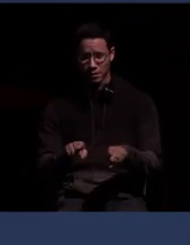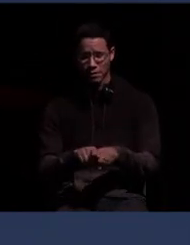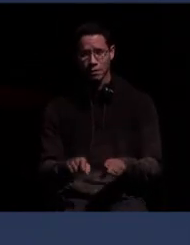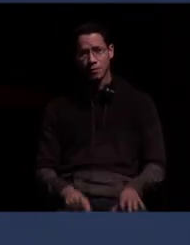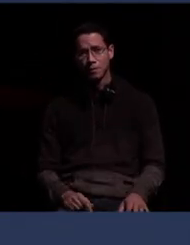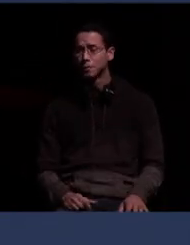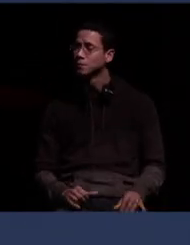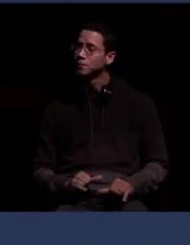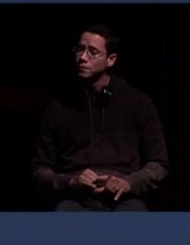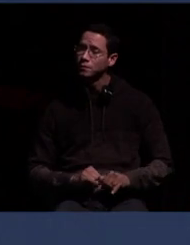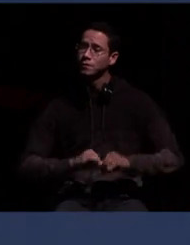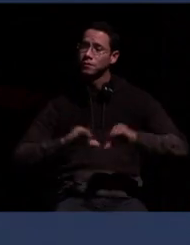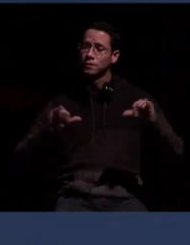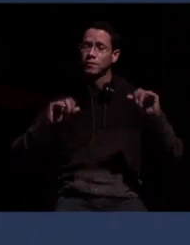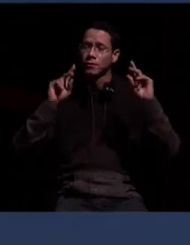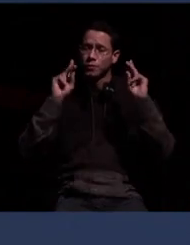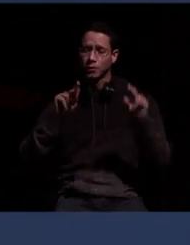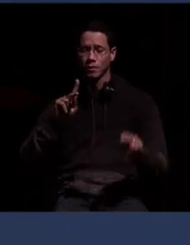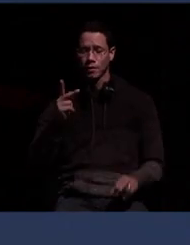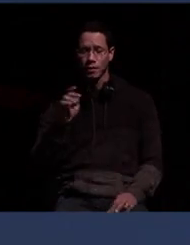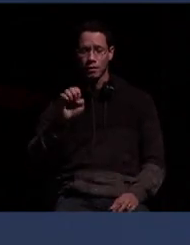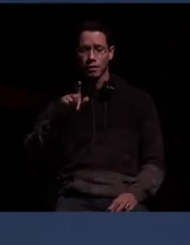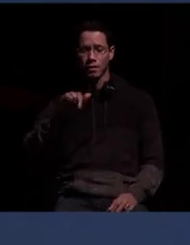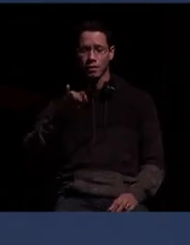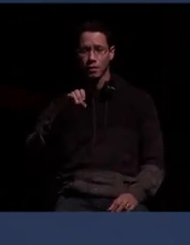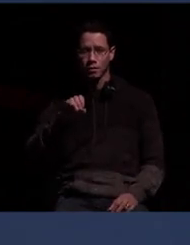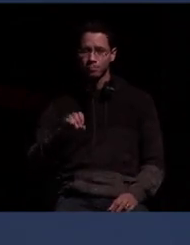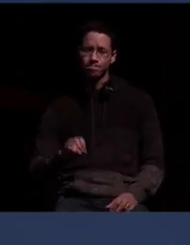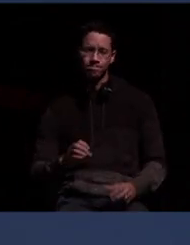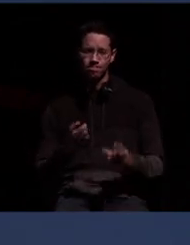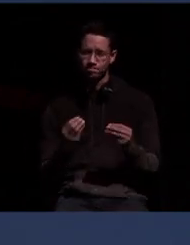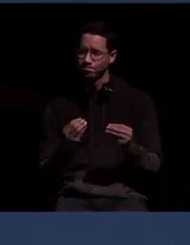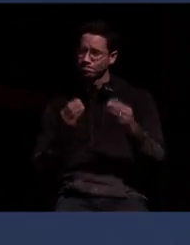Helio’s speech and thank some people